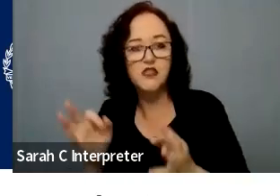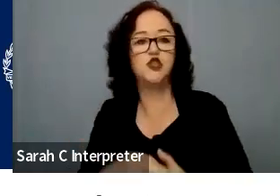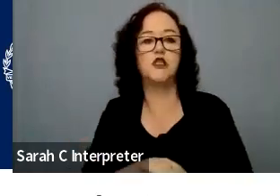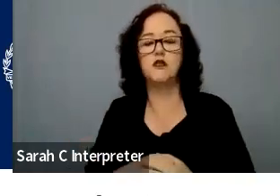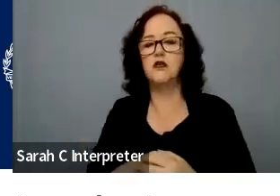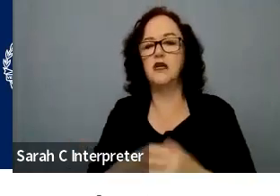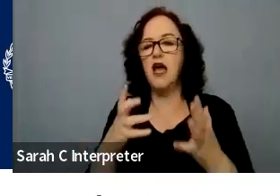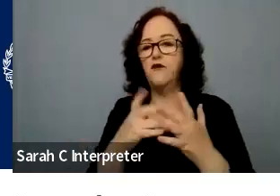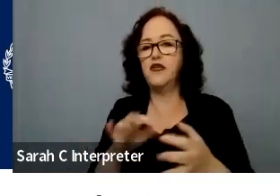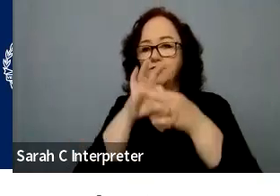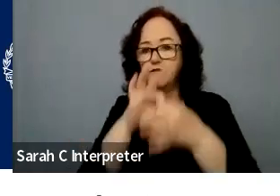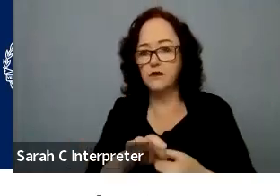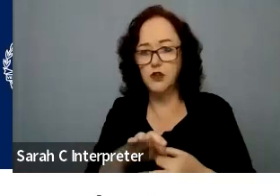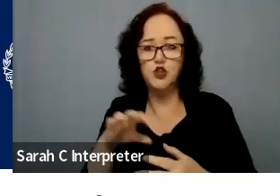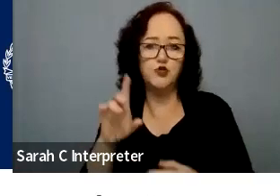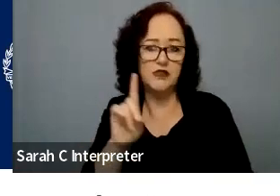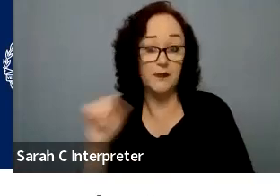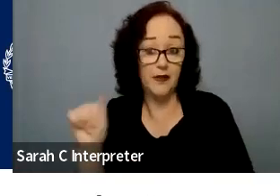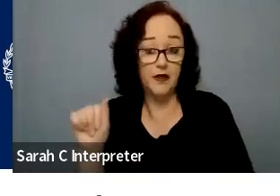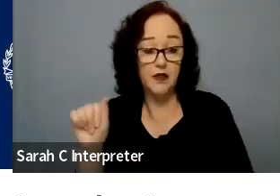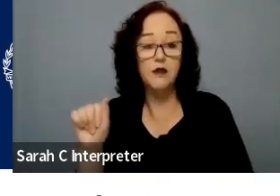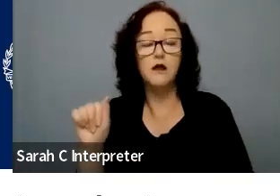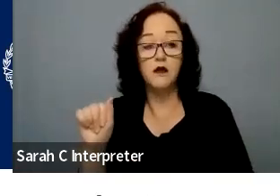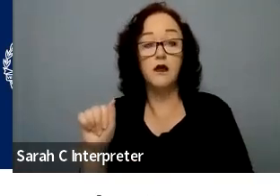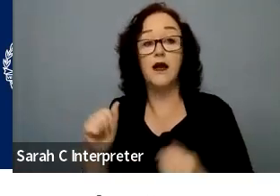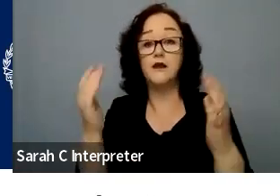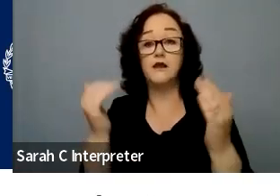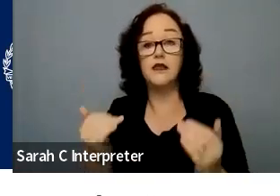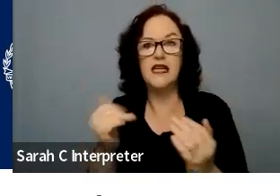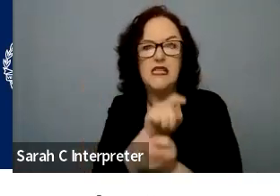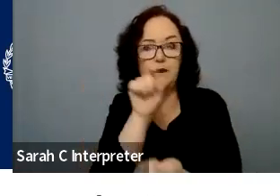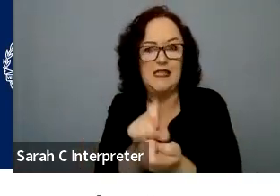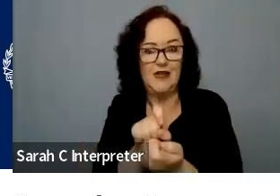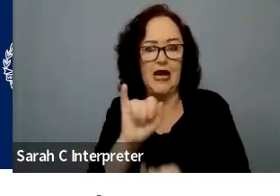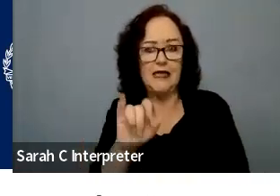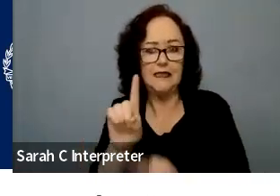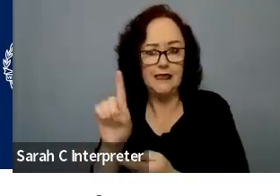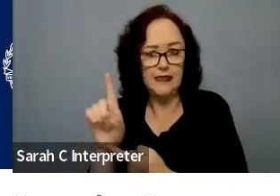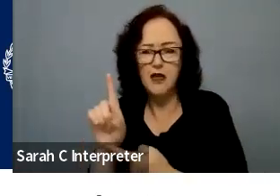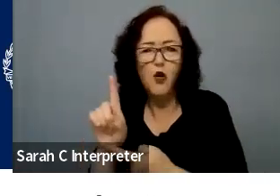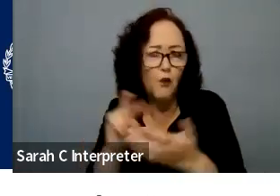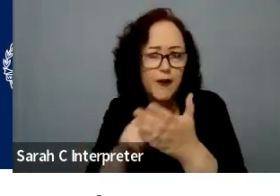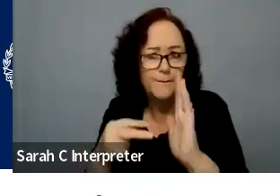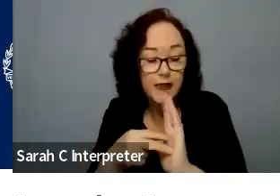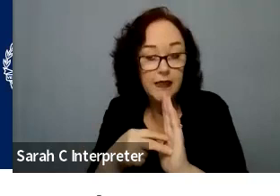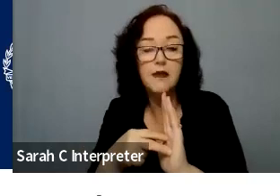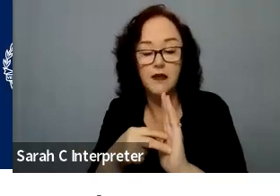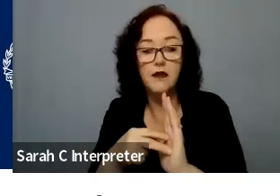then two that are very specific to IDD, what it is is part one, and select health related issues